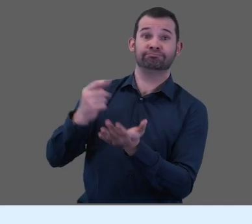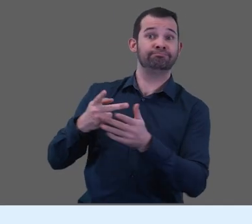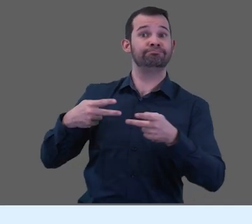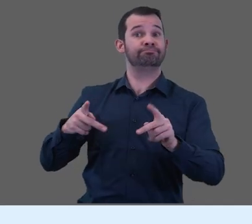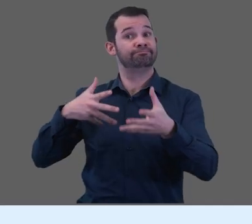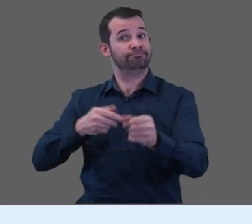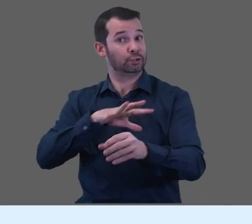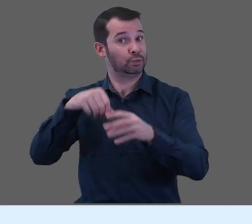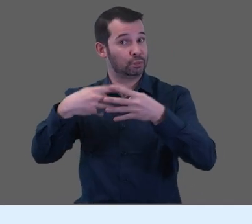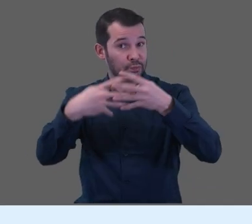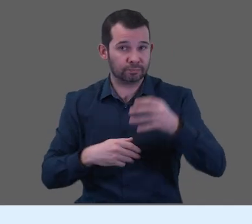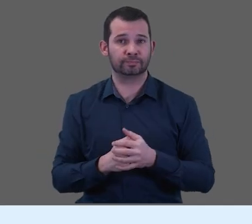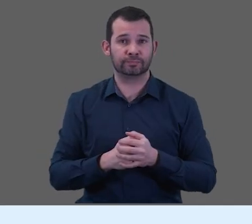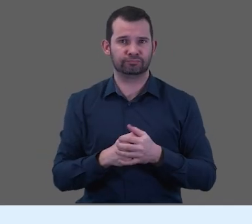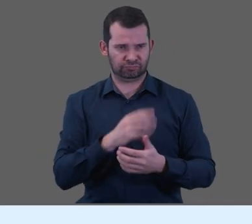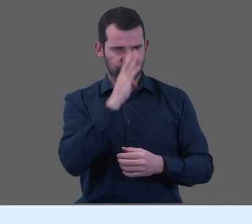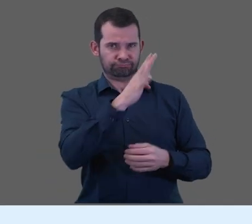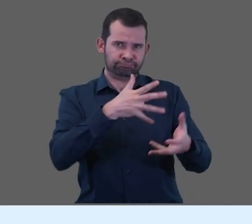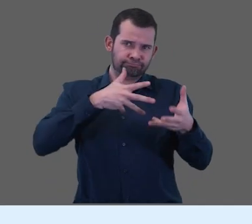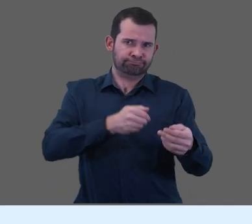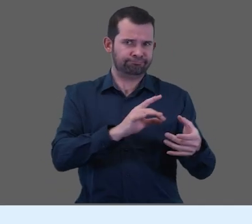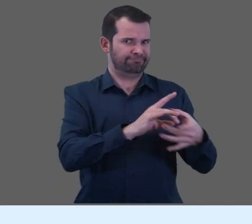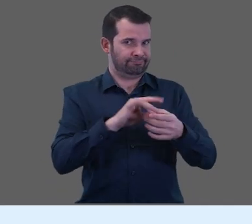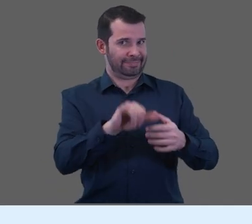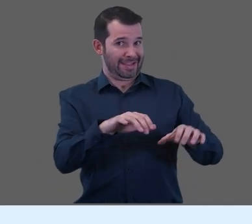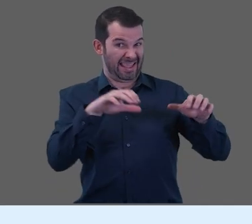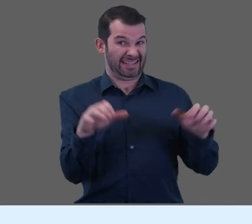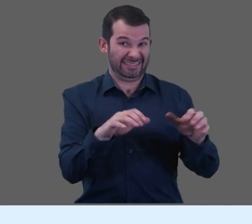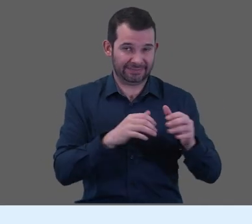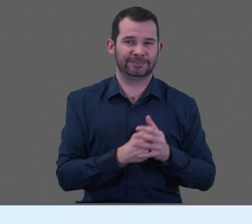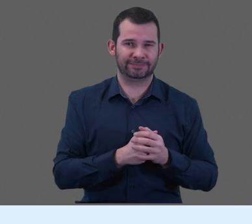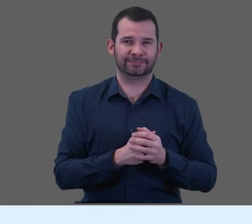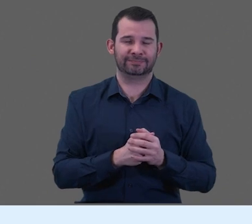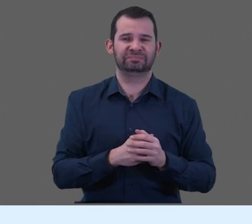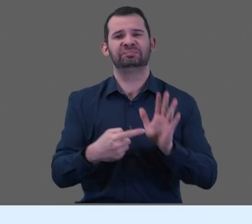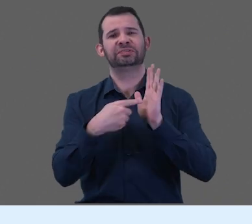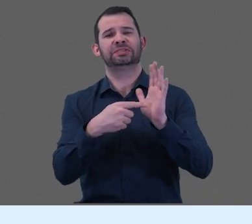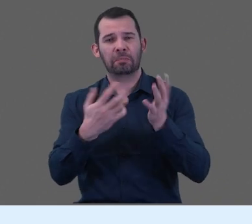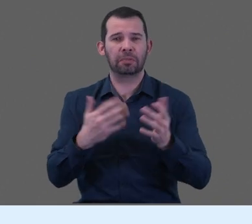Eligible expenses include direct expenses related to the activities.